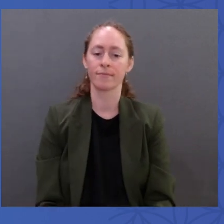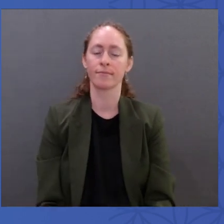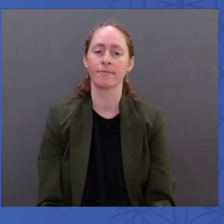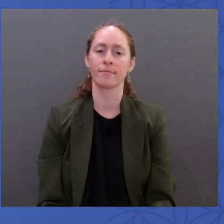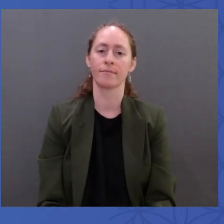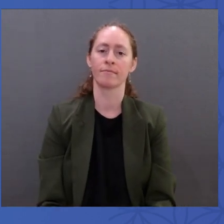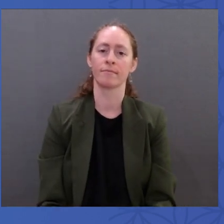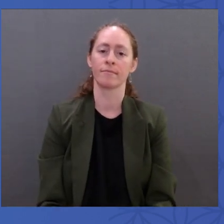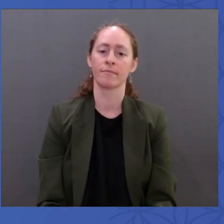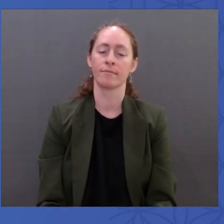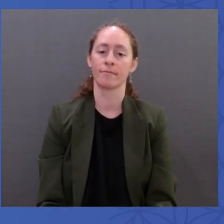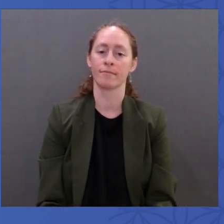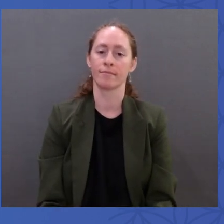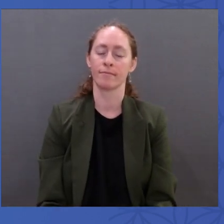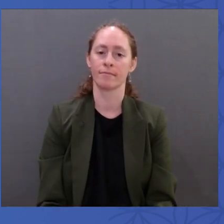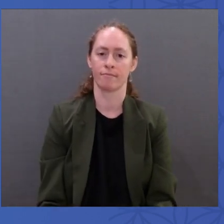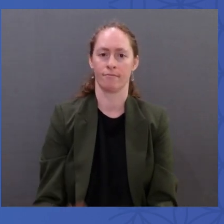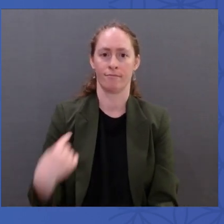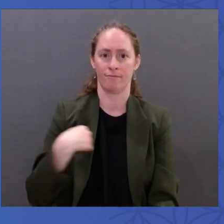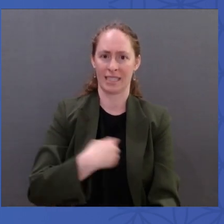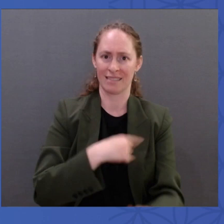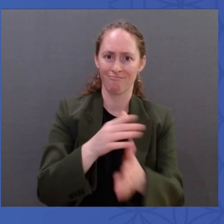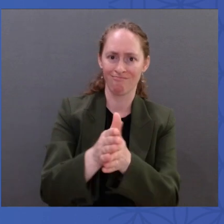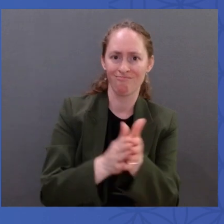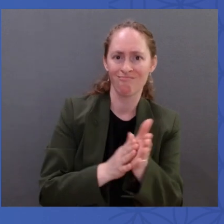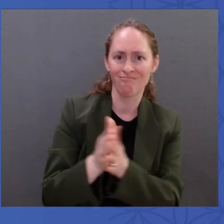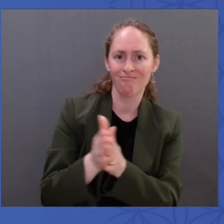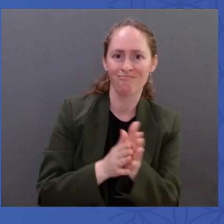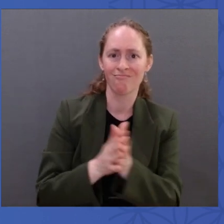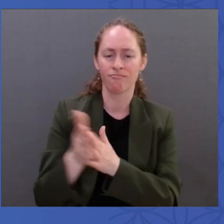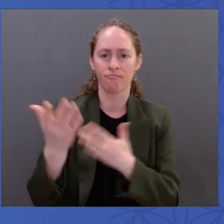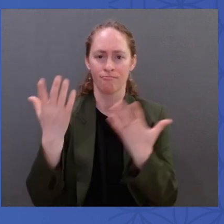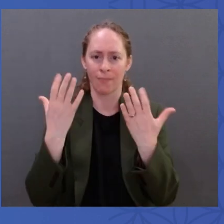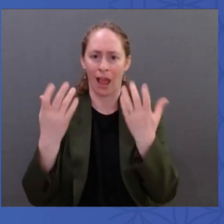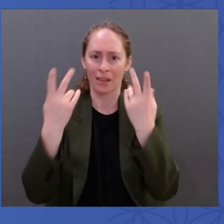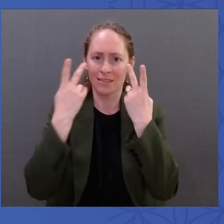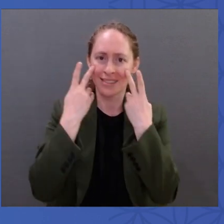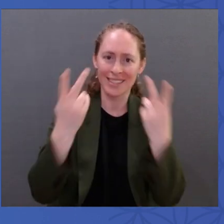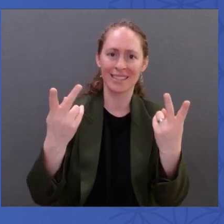and integration in the Indo-Pacific. That is why Australia was the driving force